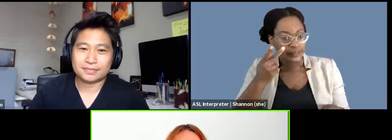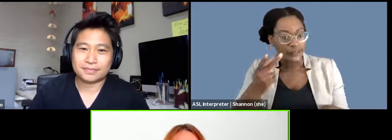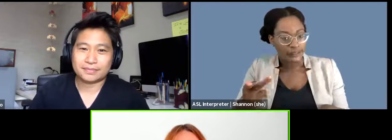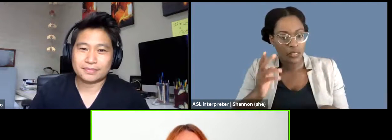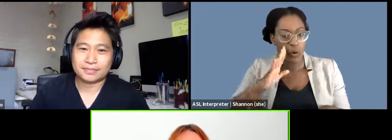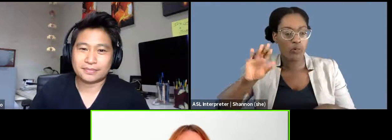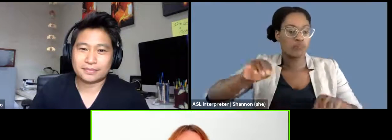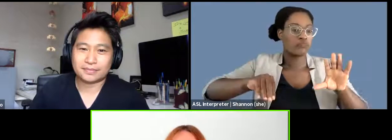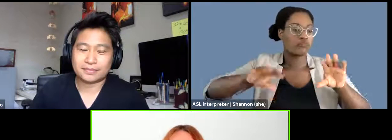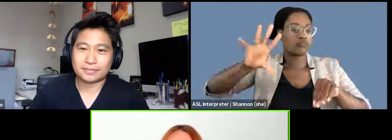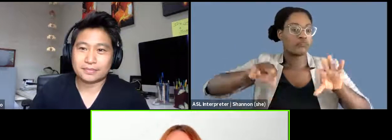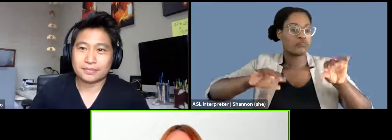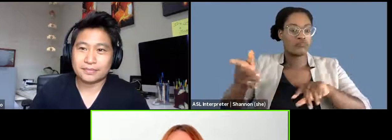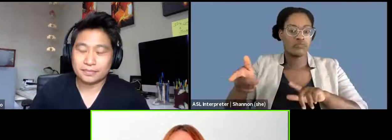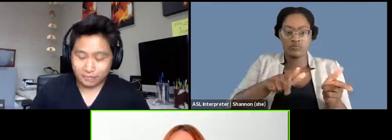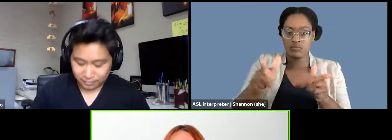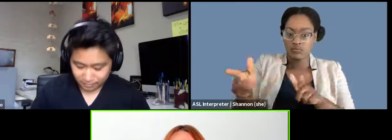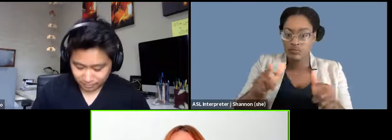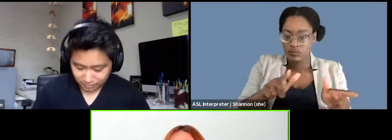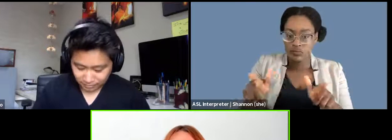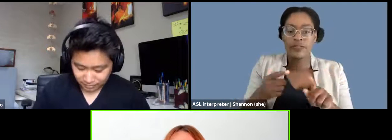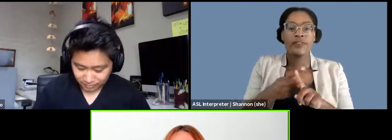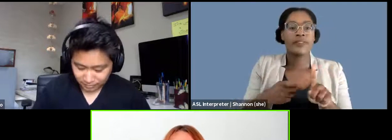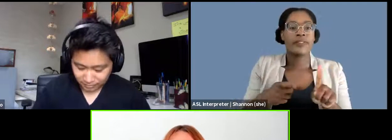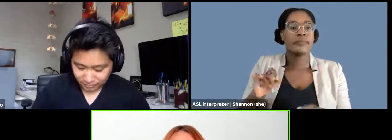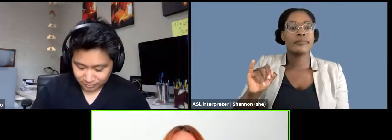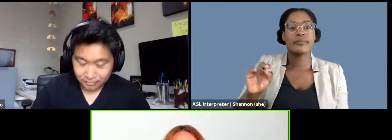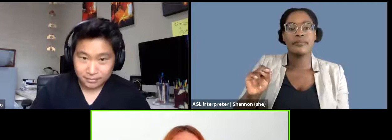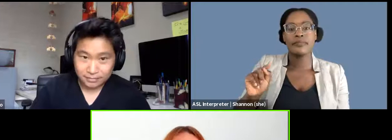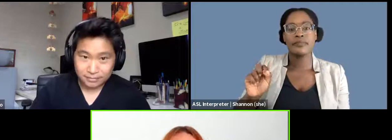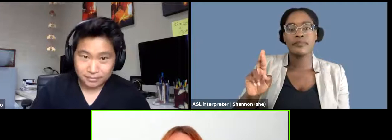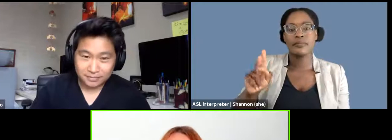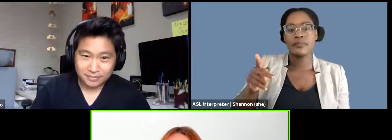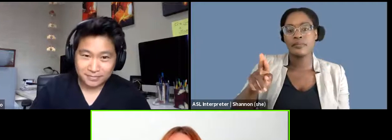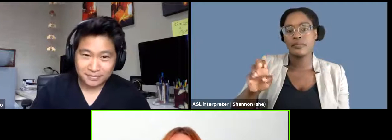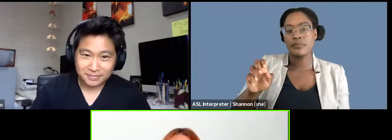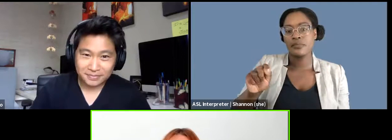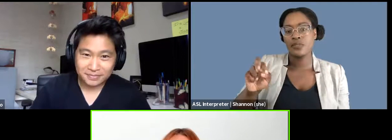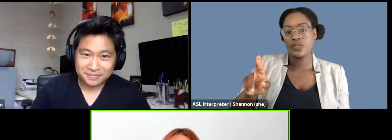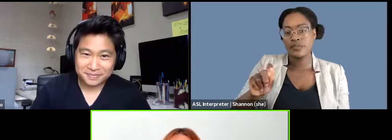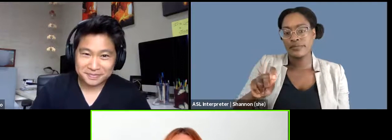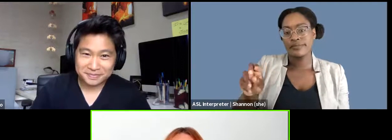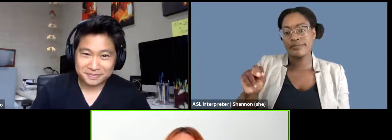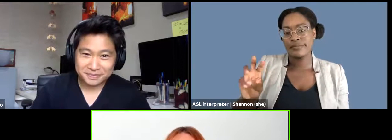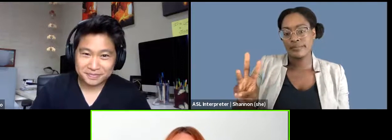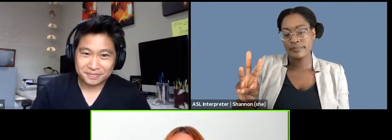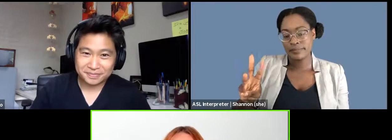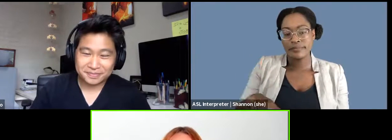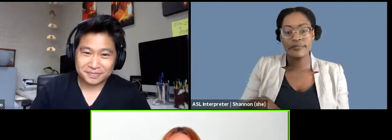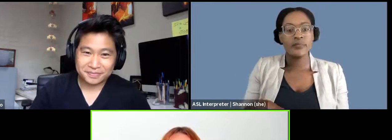taking turns on the screen today. Also, thank you to our team, Juliette, Renzo, Sally, Ariyah,